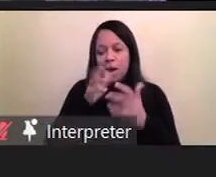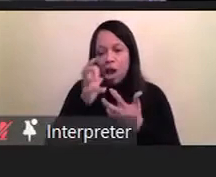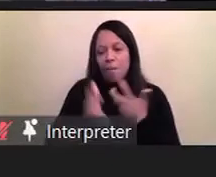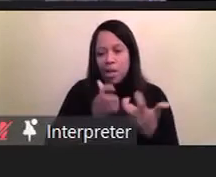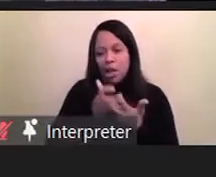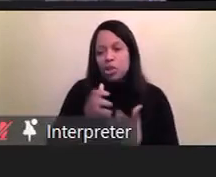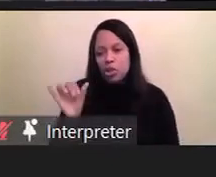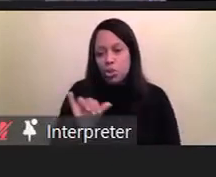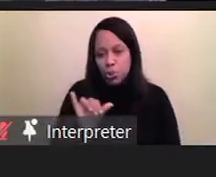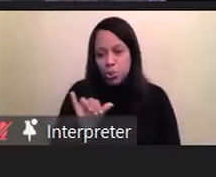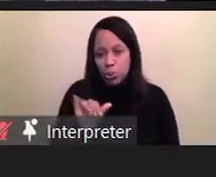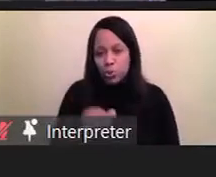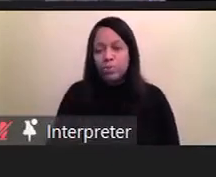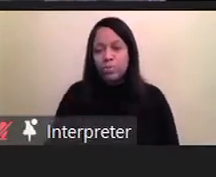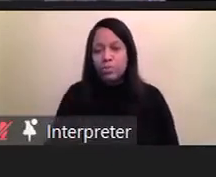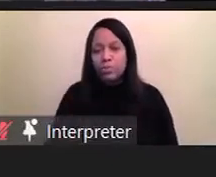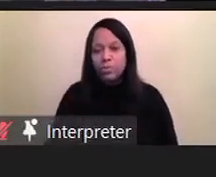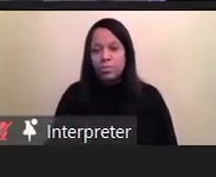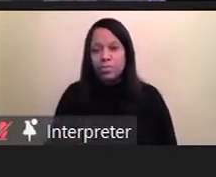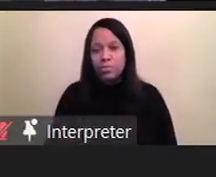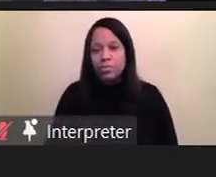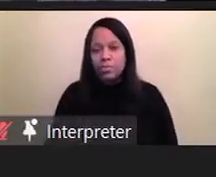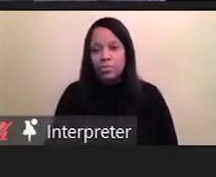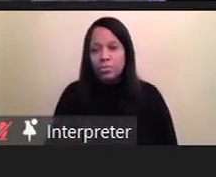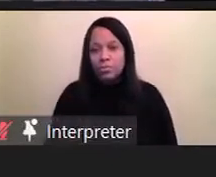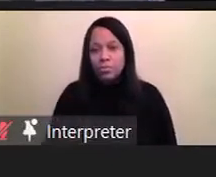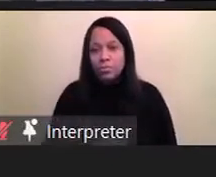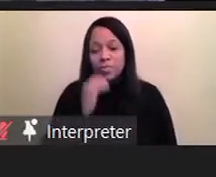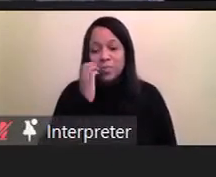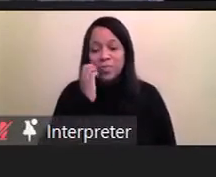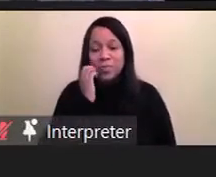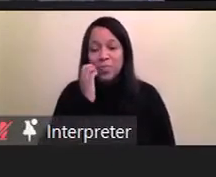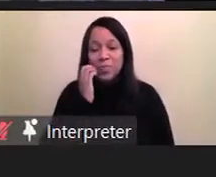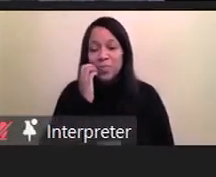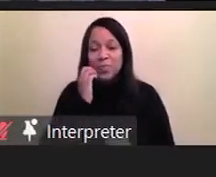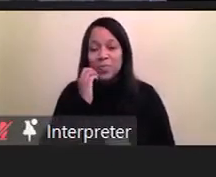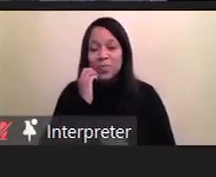was recorded prior to your encounter